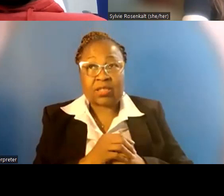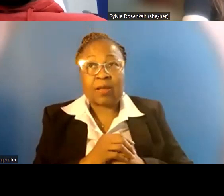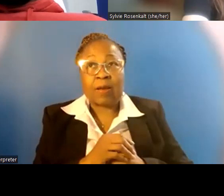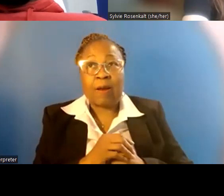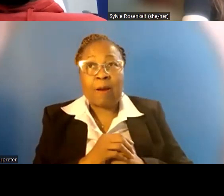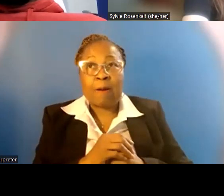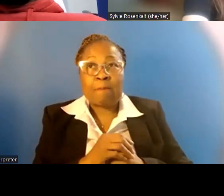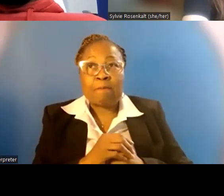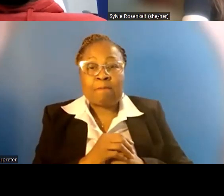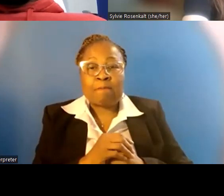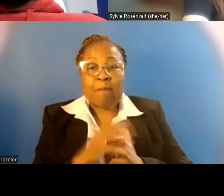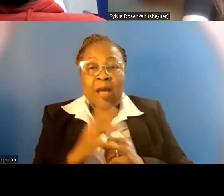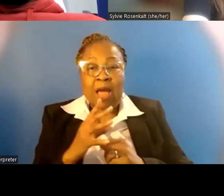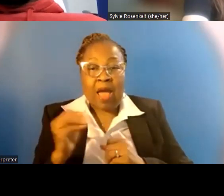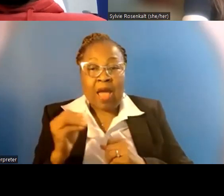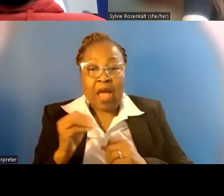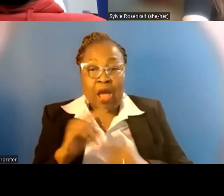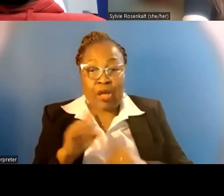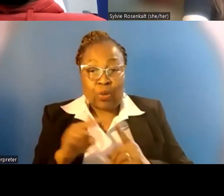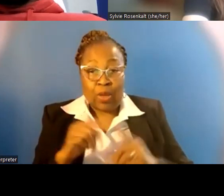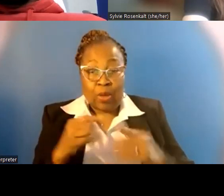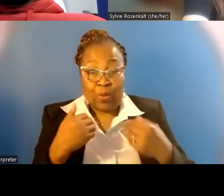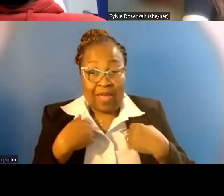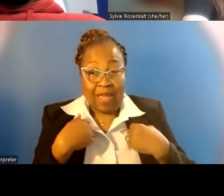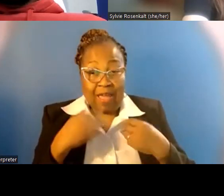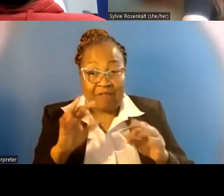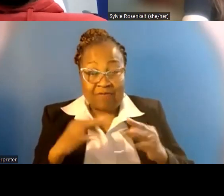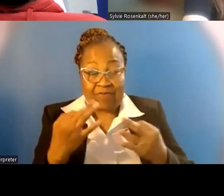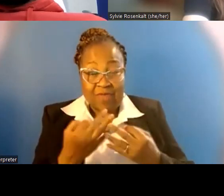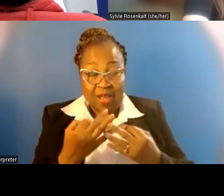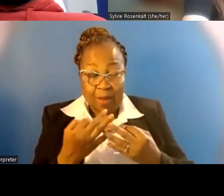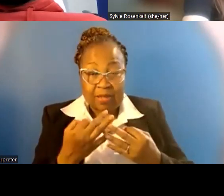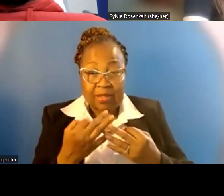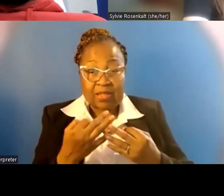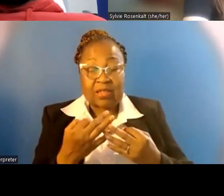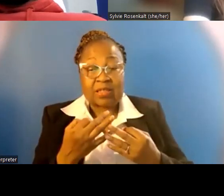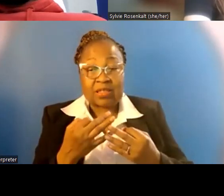And when we do have families that are supportive,